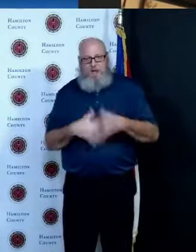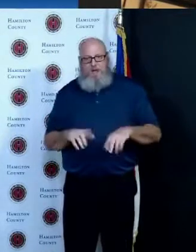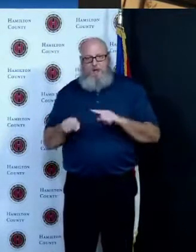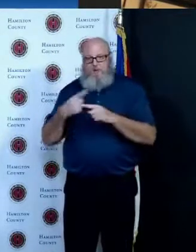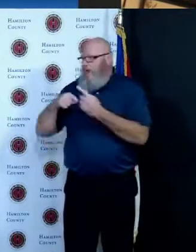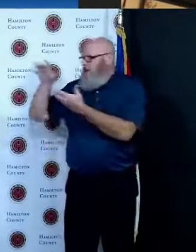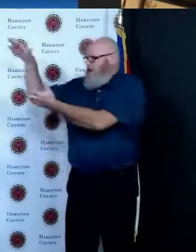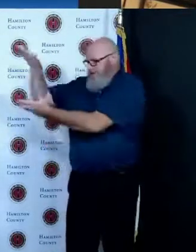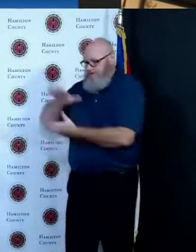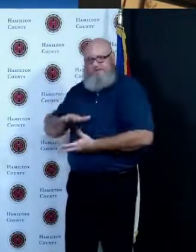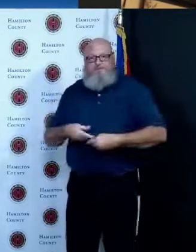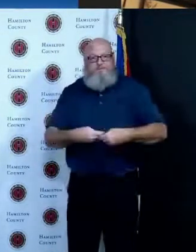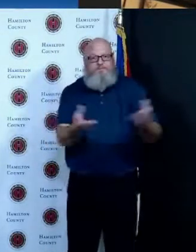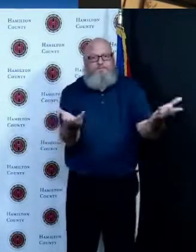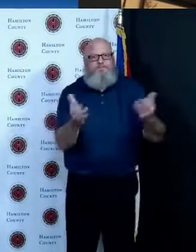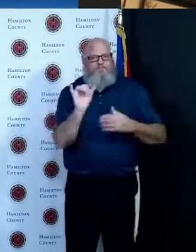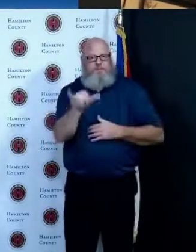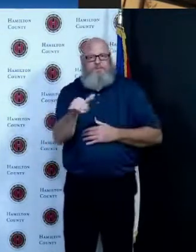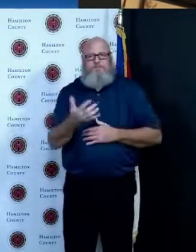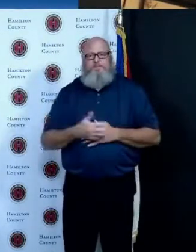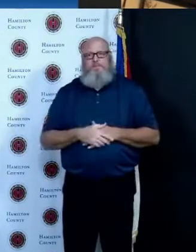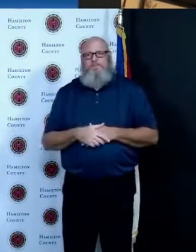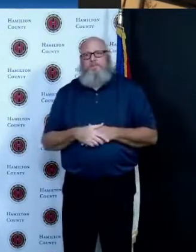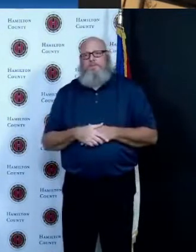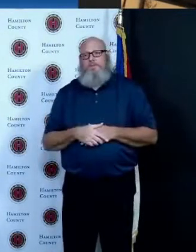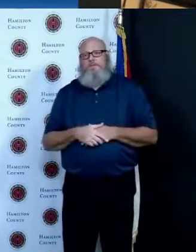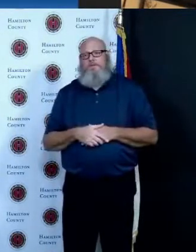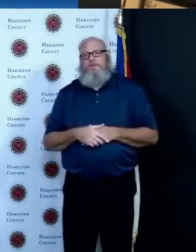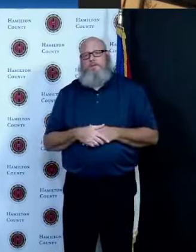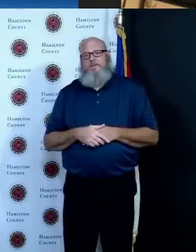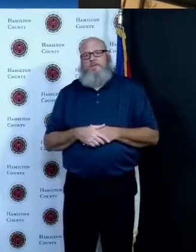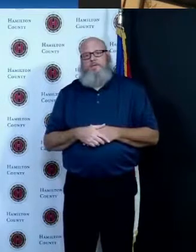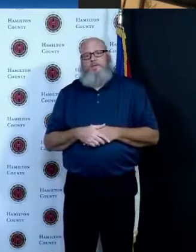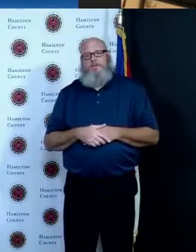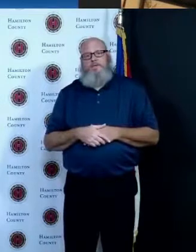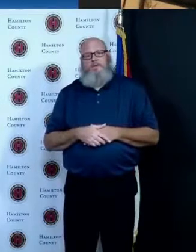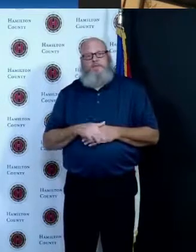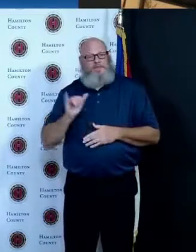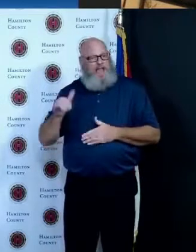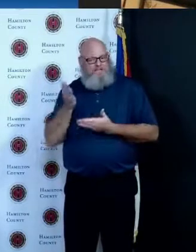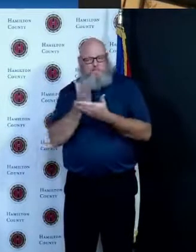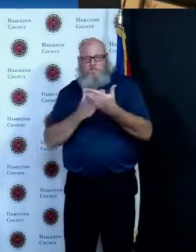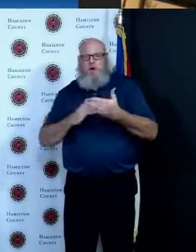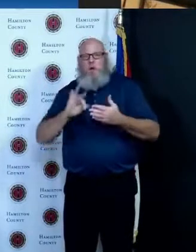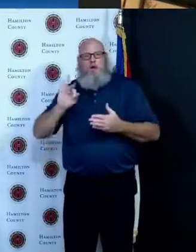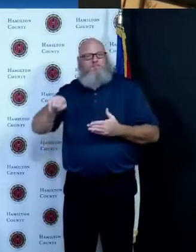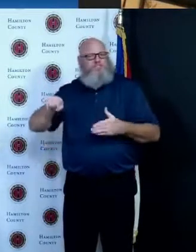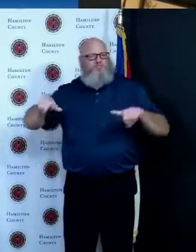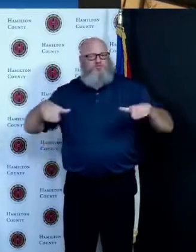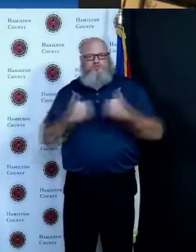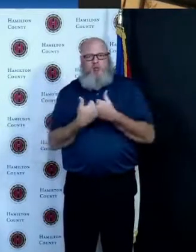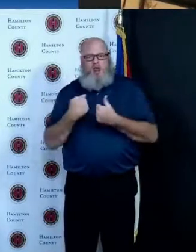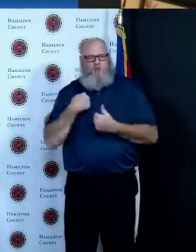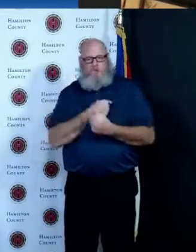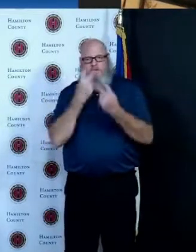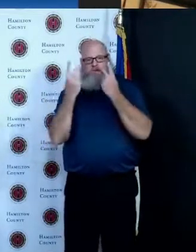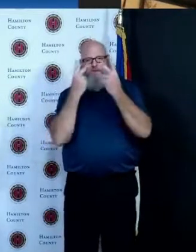part of the logistics challenge of doing this without knowing at every level how many doses